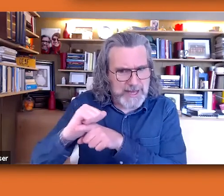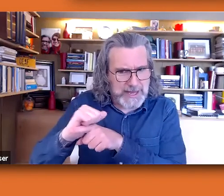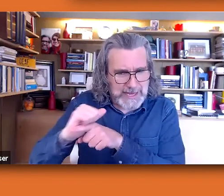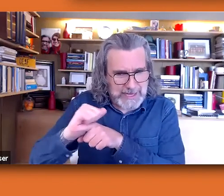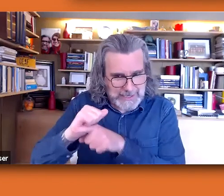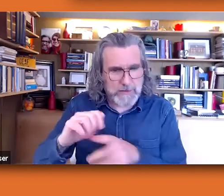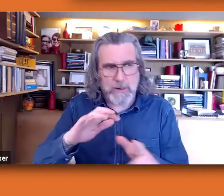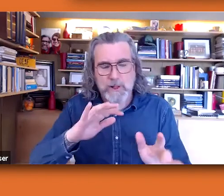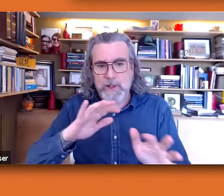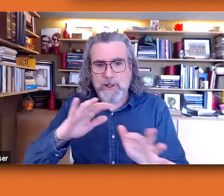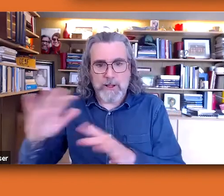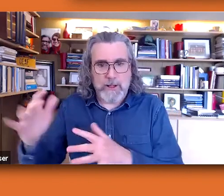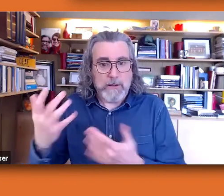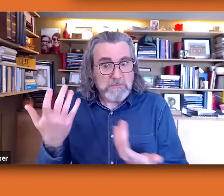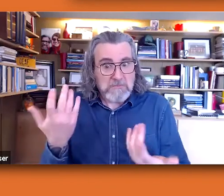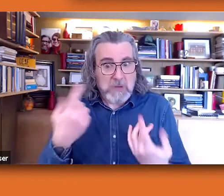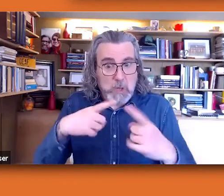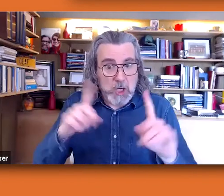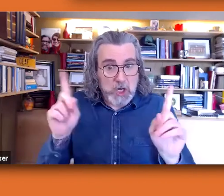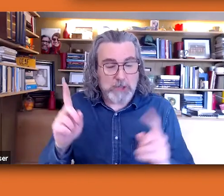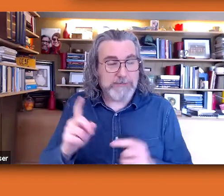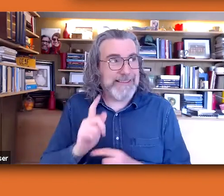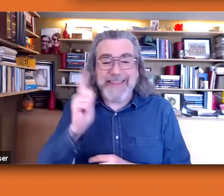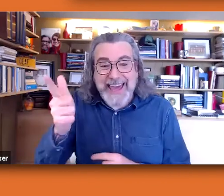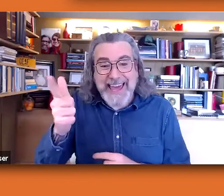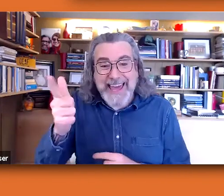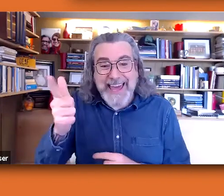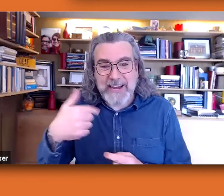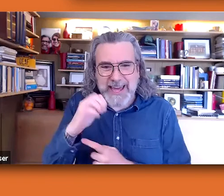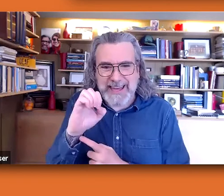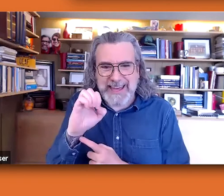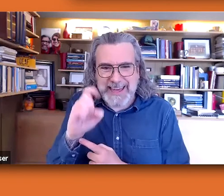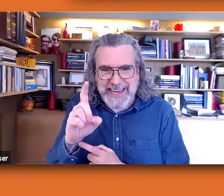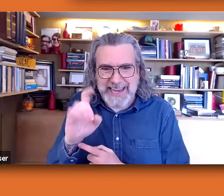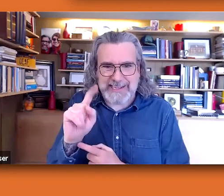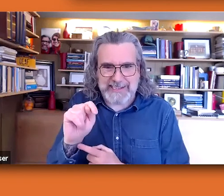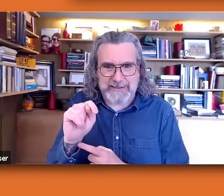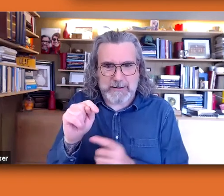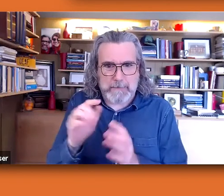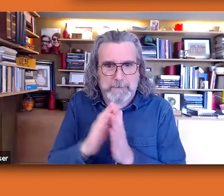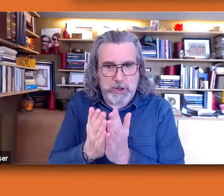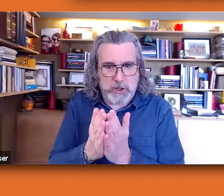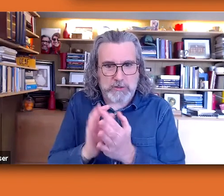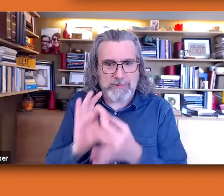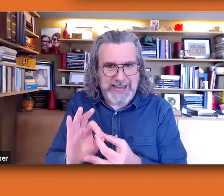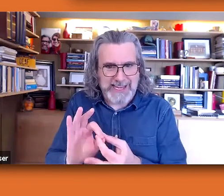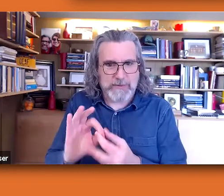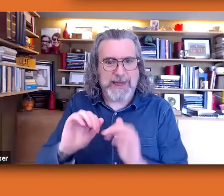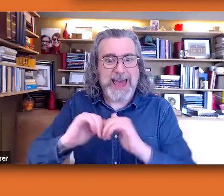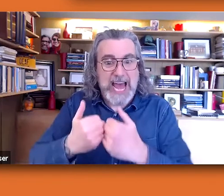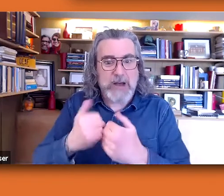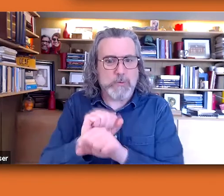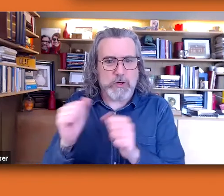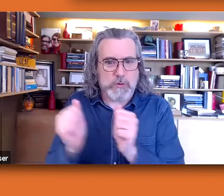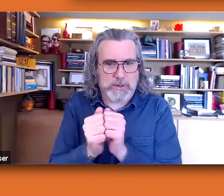So, I realized over the years that I do need to work with one interpreter who knows how to work with me.